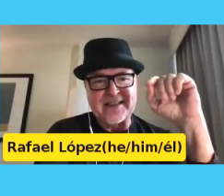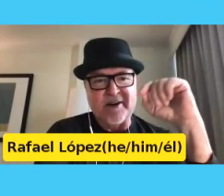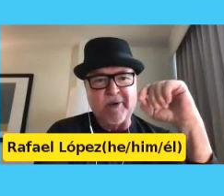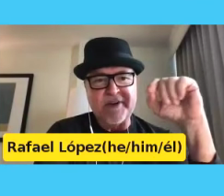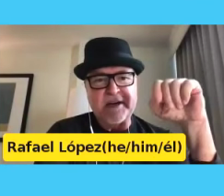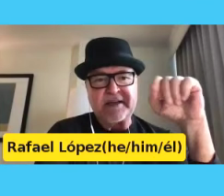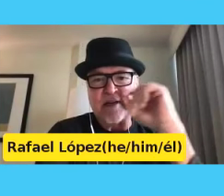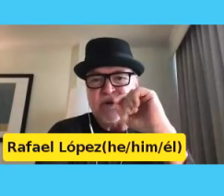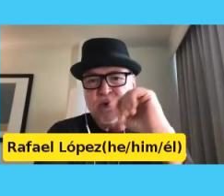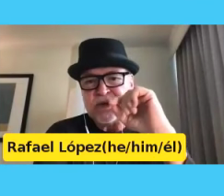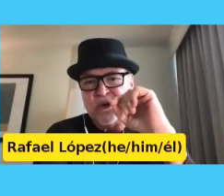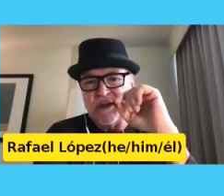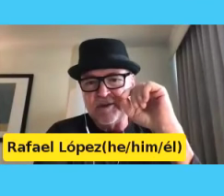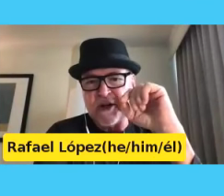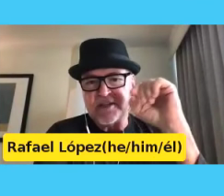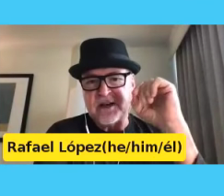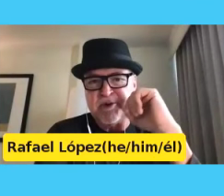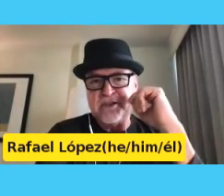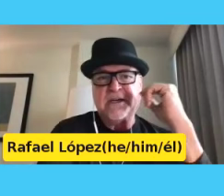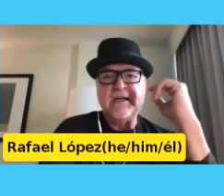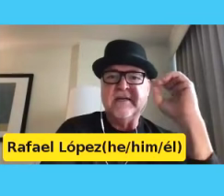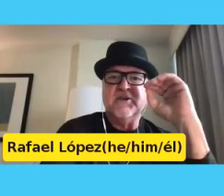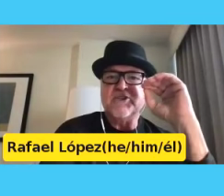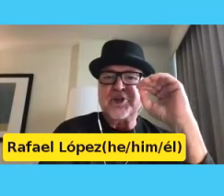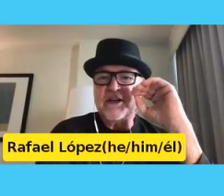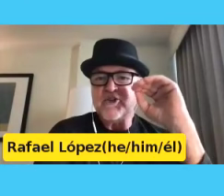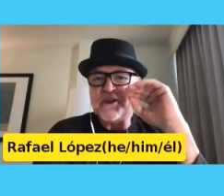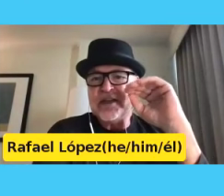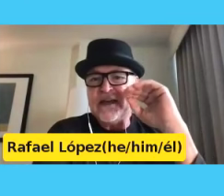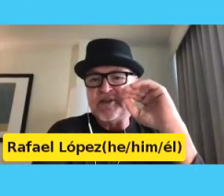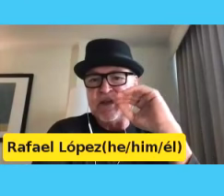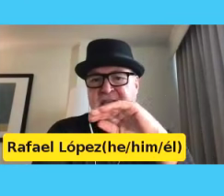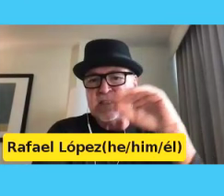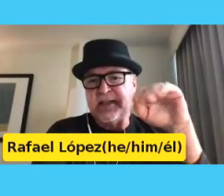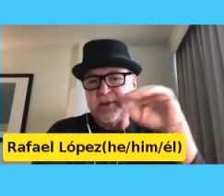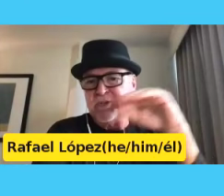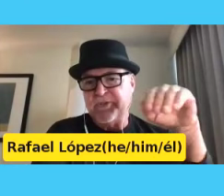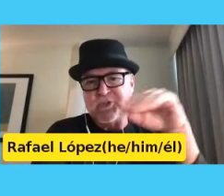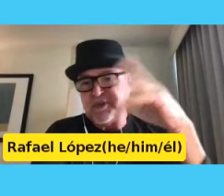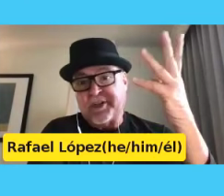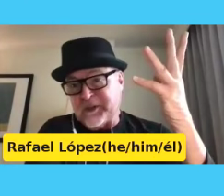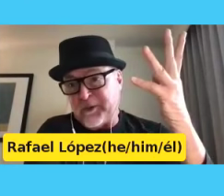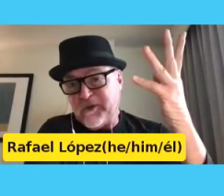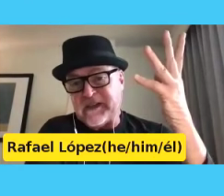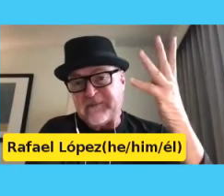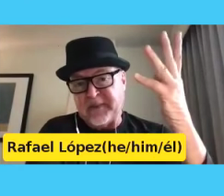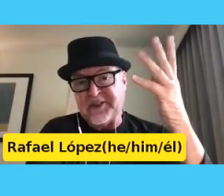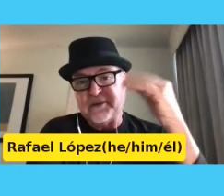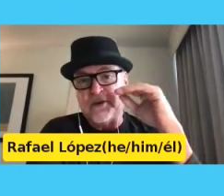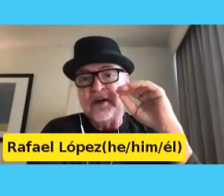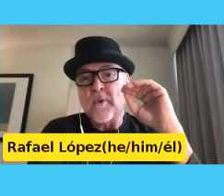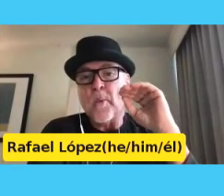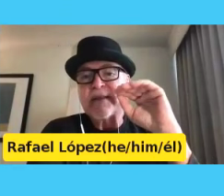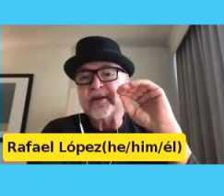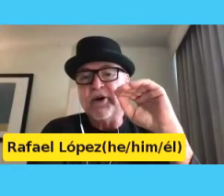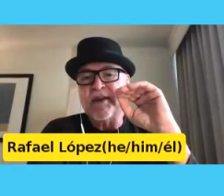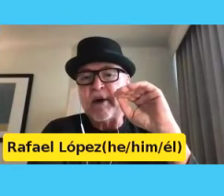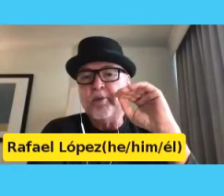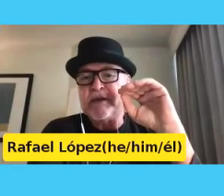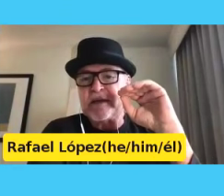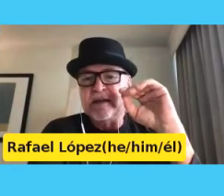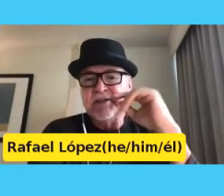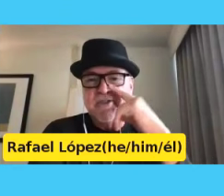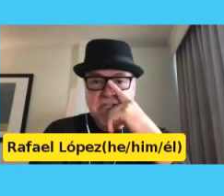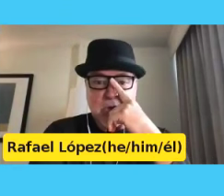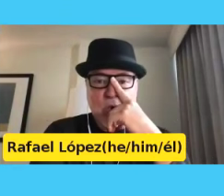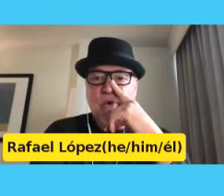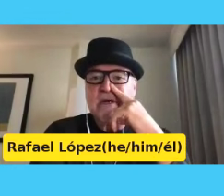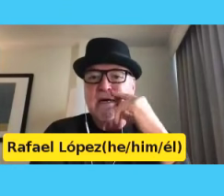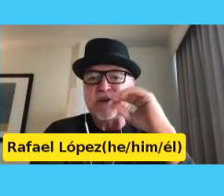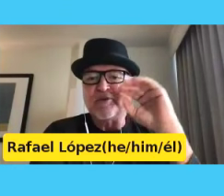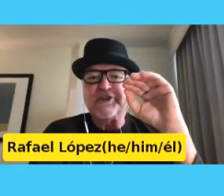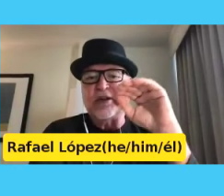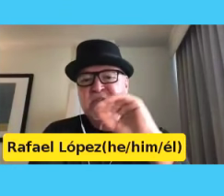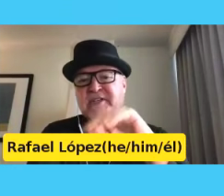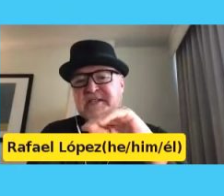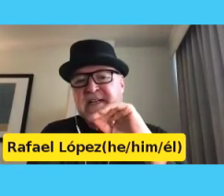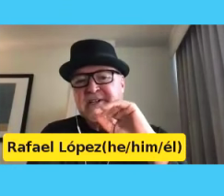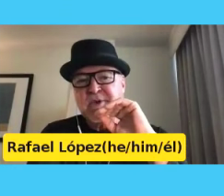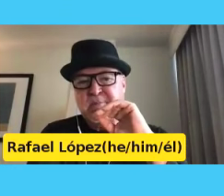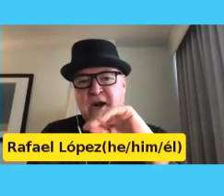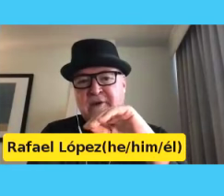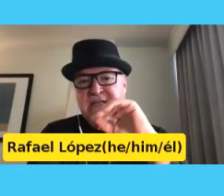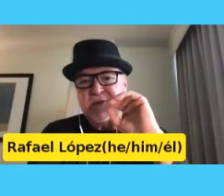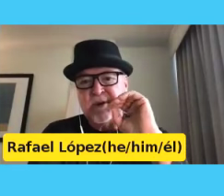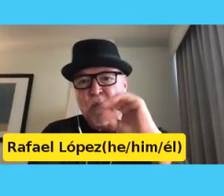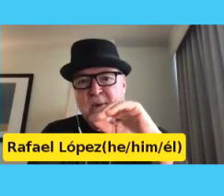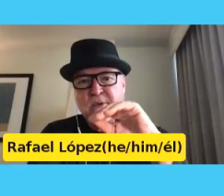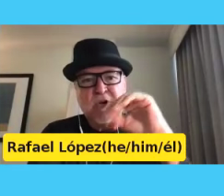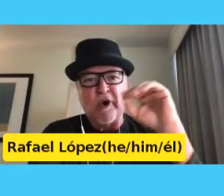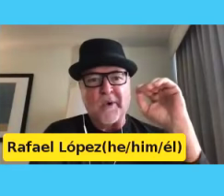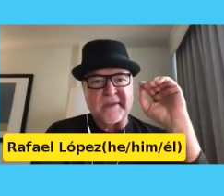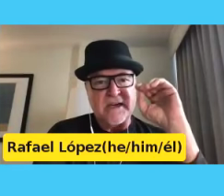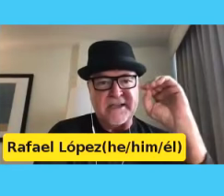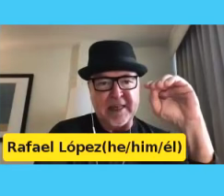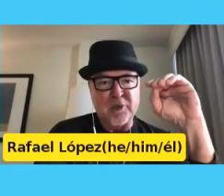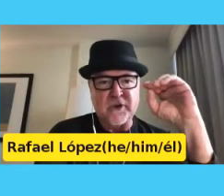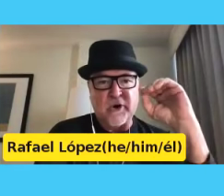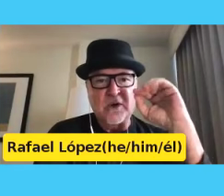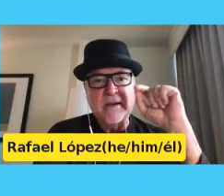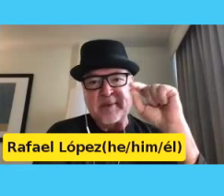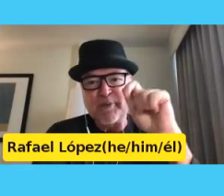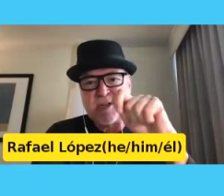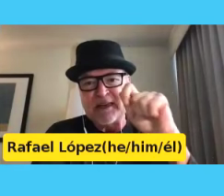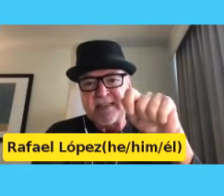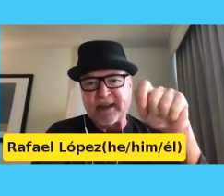back, so they are actually now filling in the spaces. Next slide. I'll show you the progression of how this goes. This about the first day with all the drawing already transferred. You can see in some of the lines that have before over corrected that's totally fine. You can